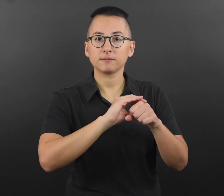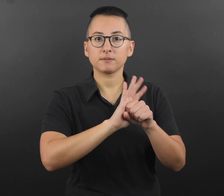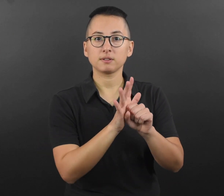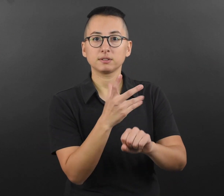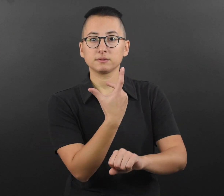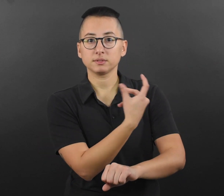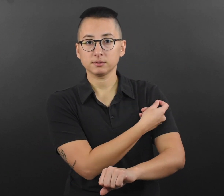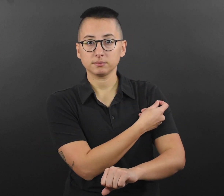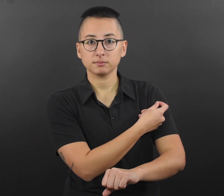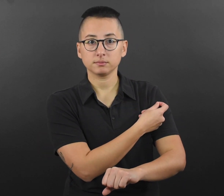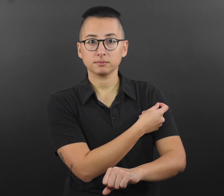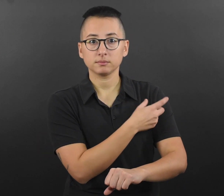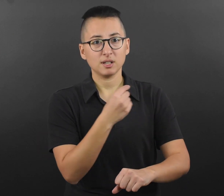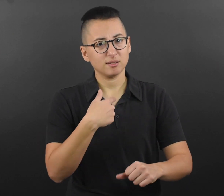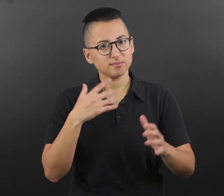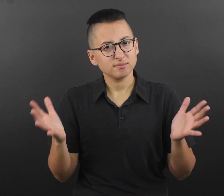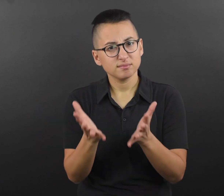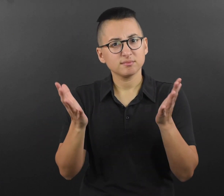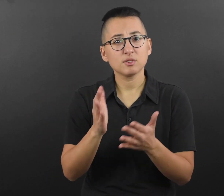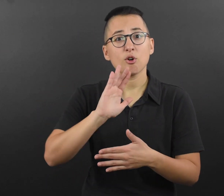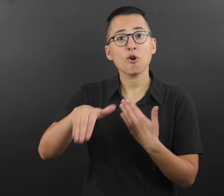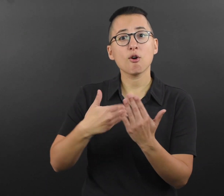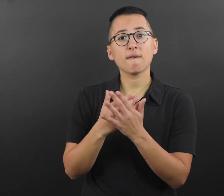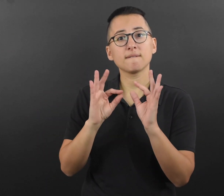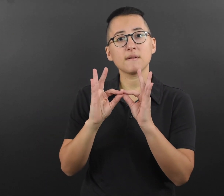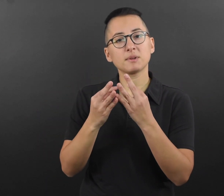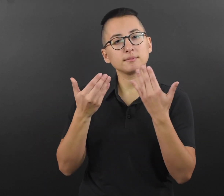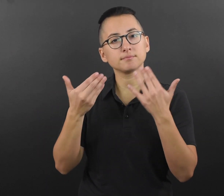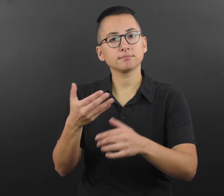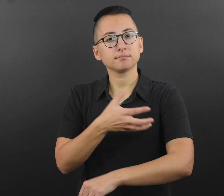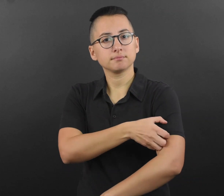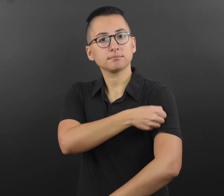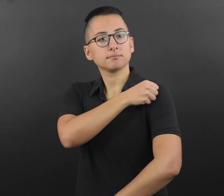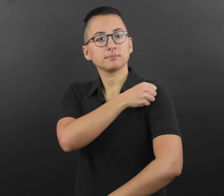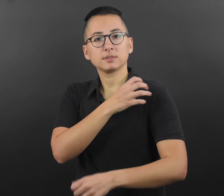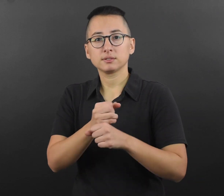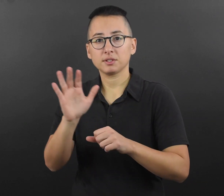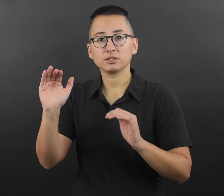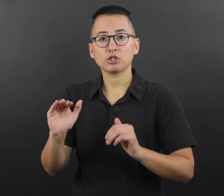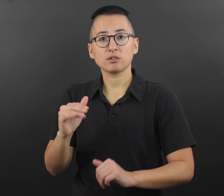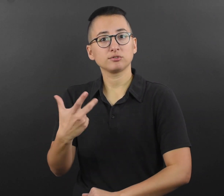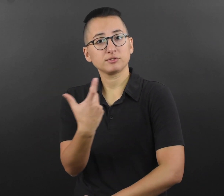I encourage all families to roll up their sleeves and get their child this life-saving vaccine!”